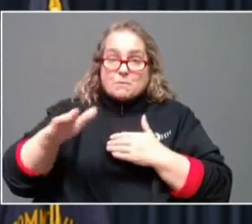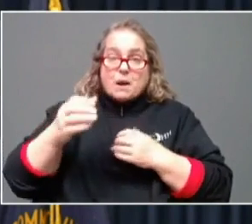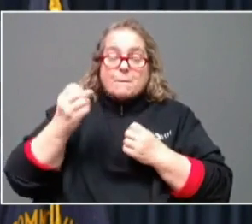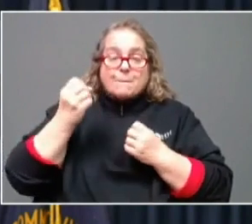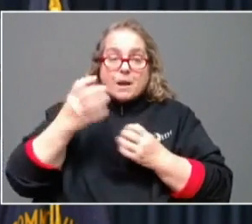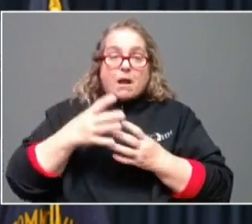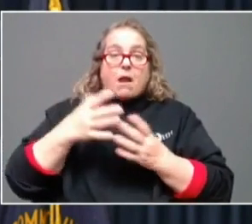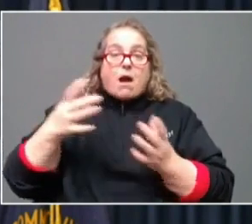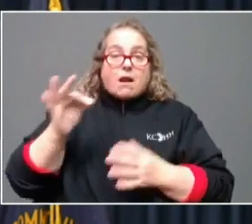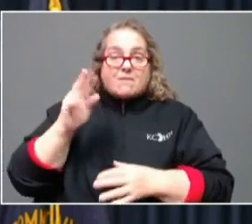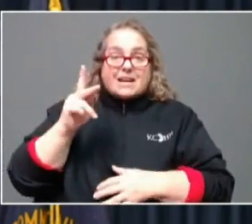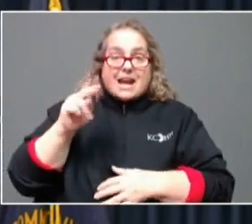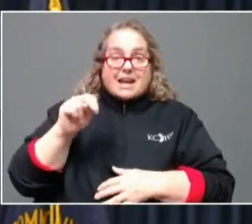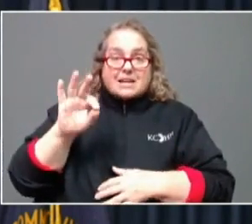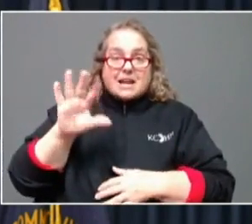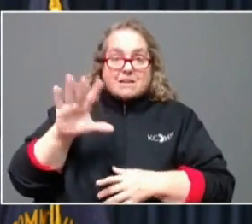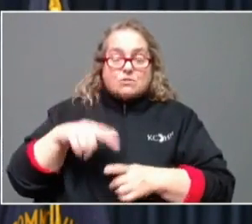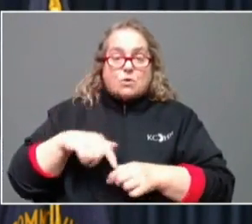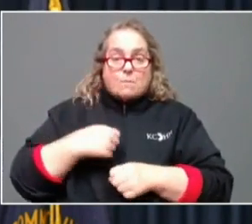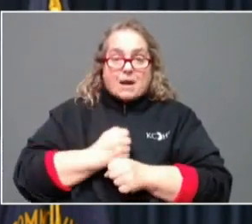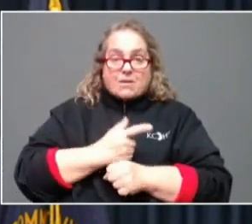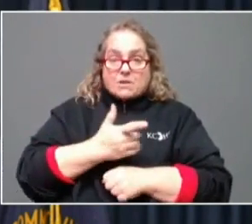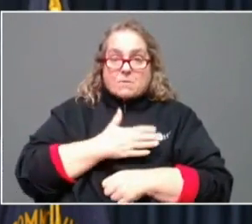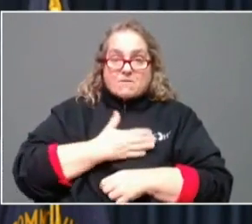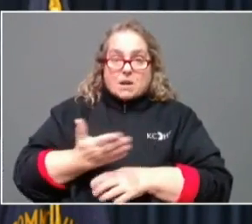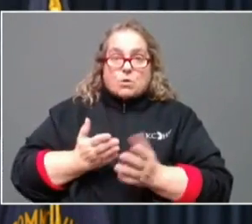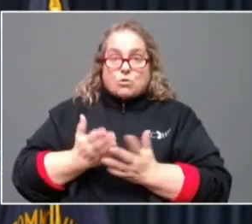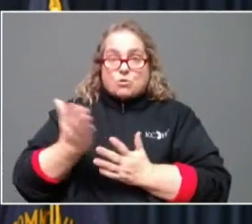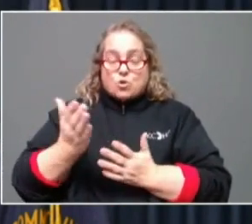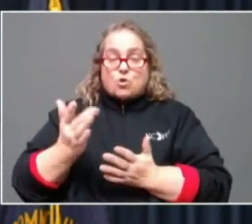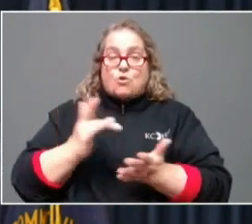available apparently through pharmacies. And then they've also offered to send